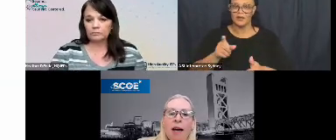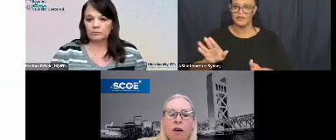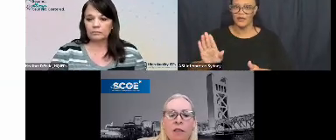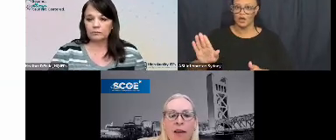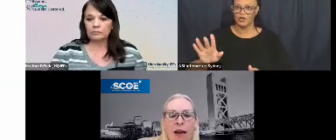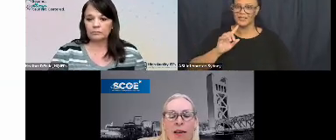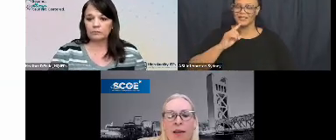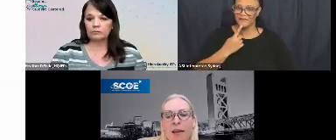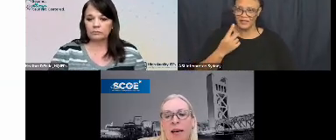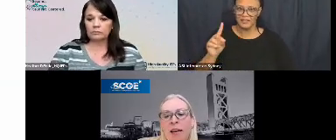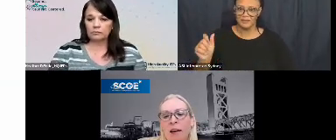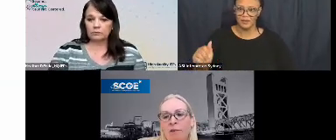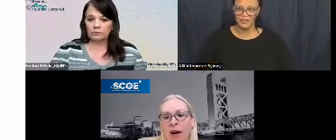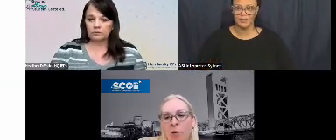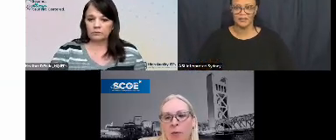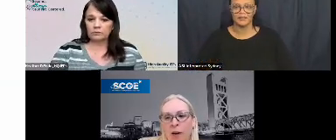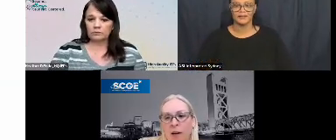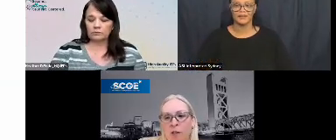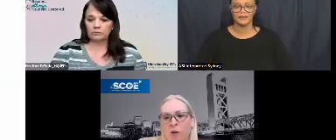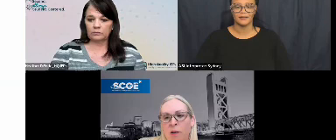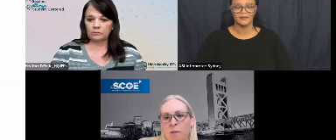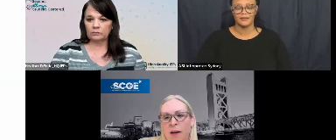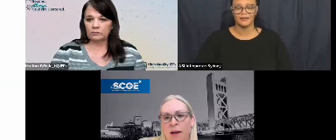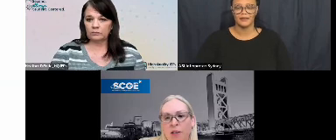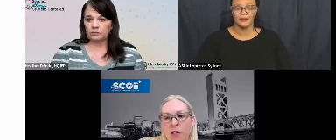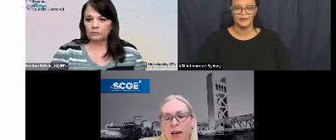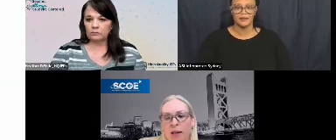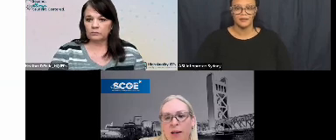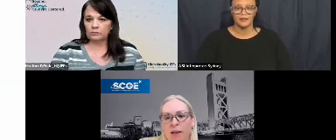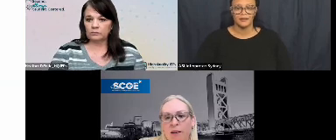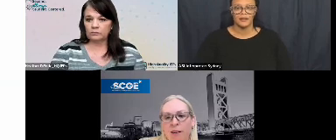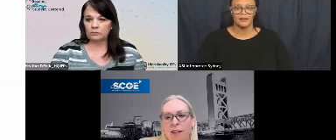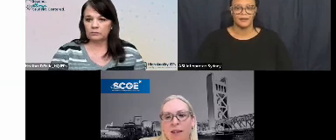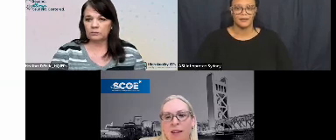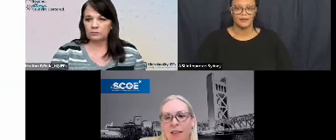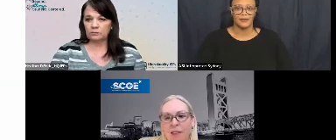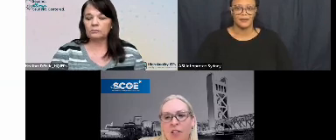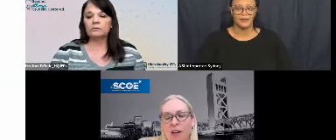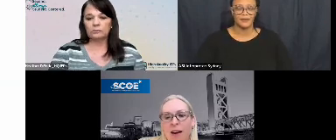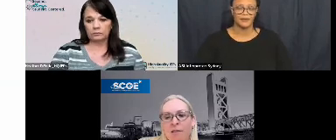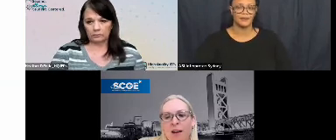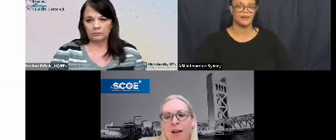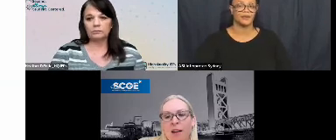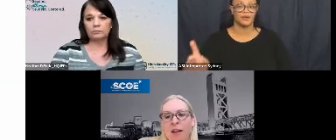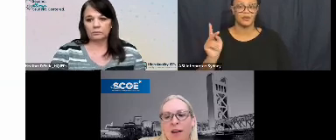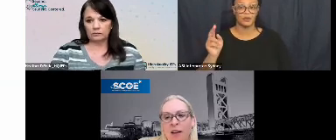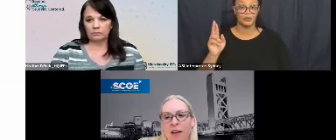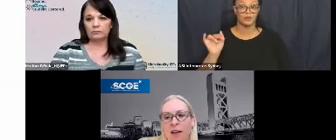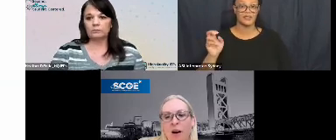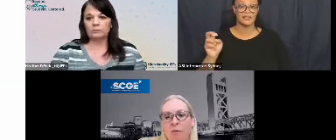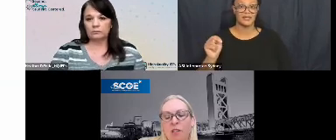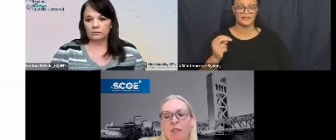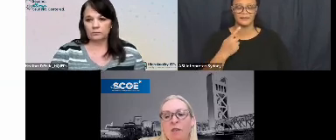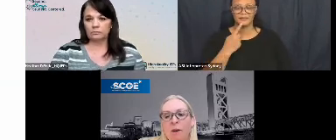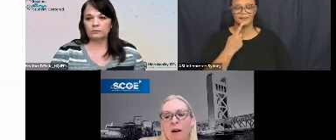to add on to that, in any environment a student is being educated in, they should have an option to